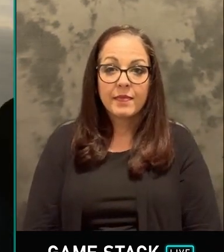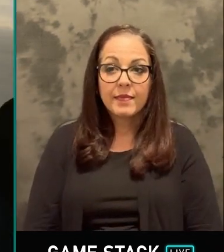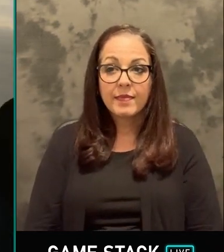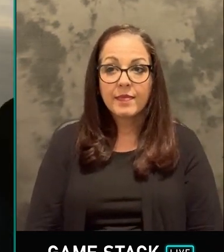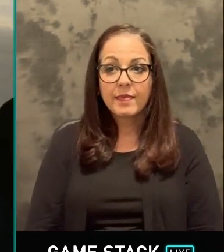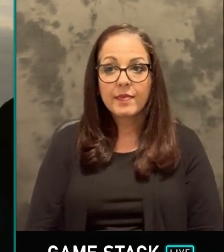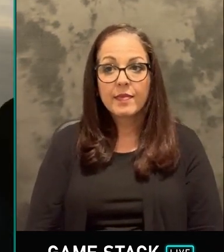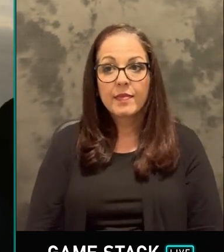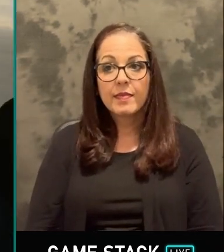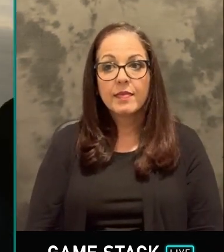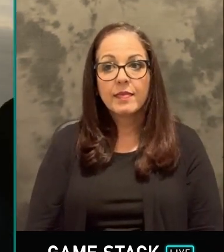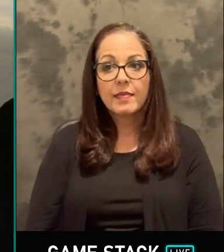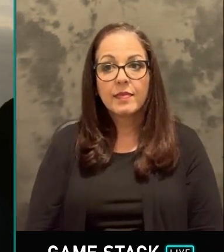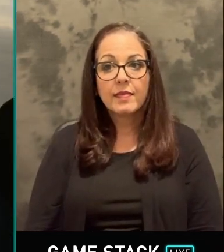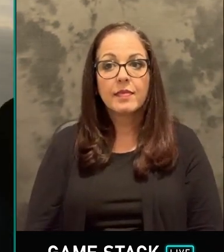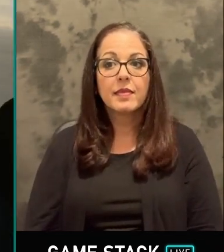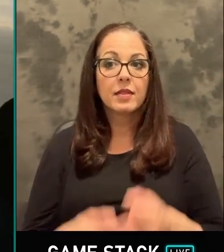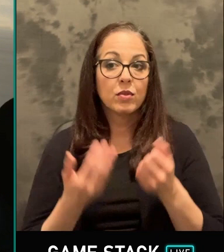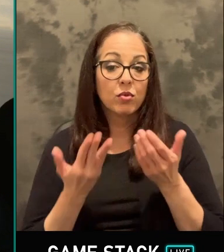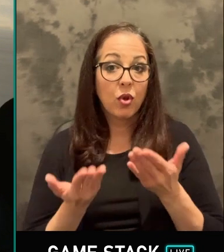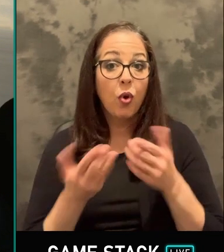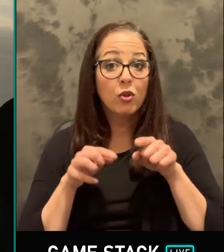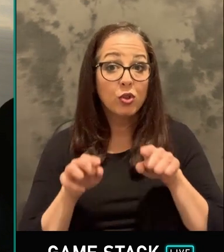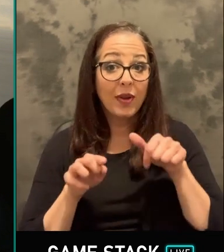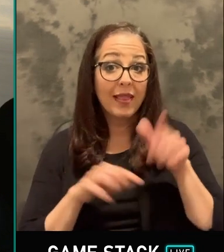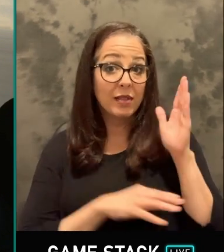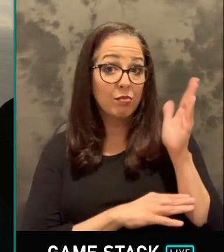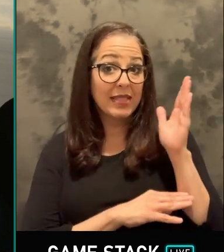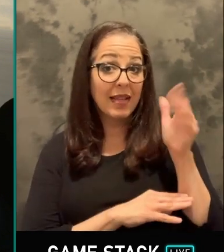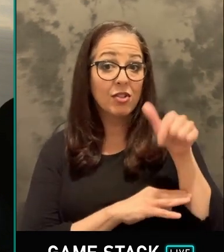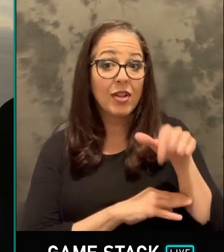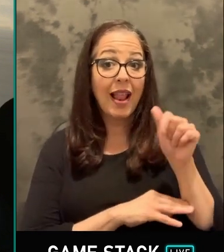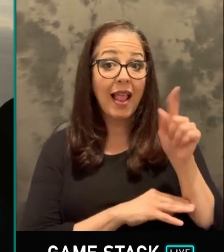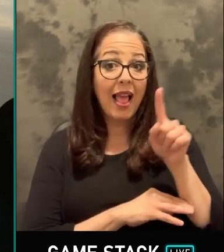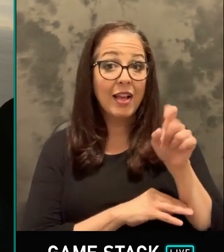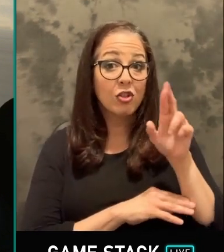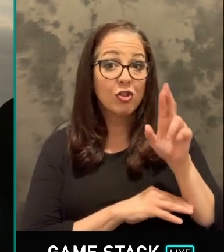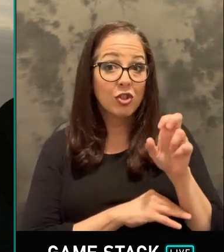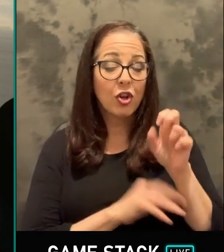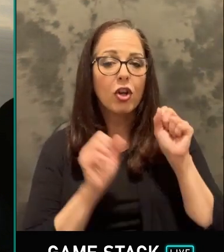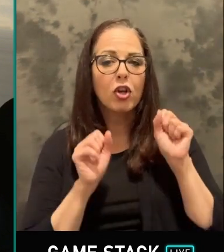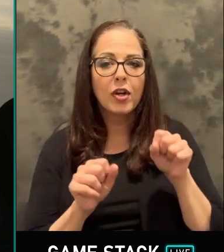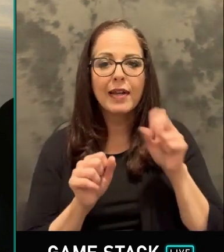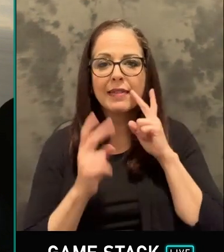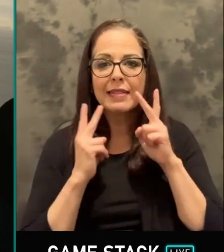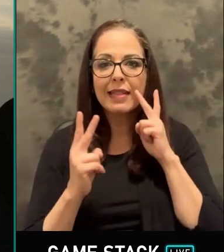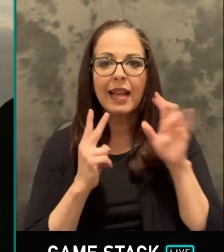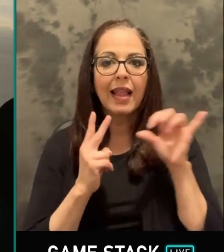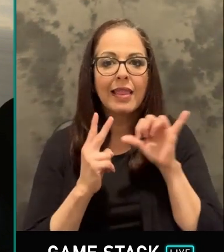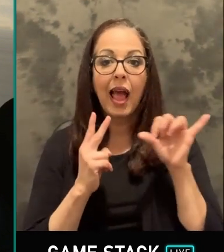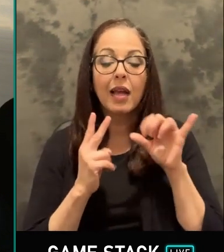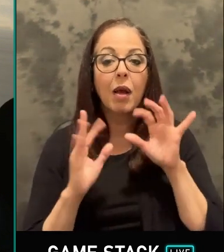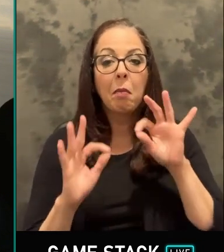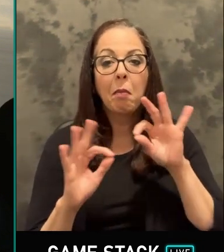So, during this presentation, Azure could have been seen like a mandatory choice for the team.